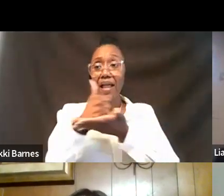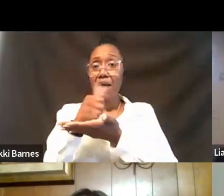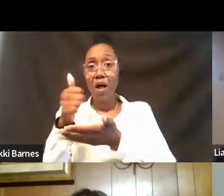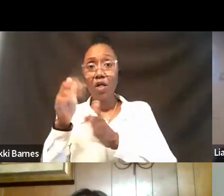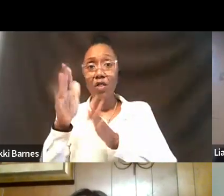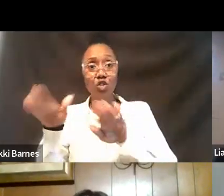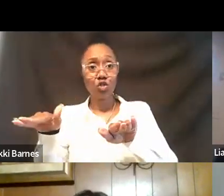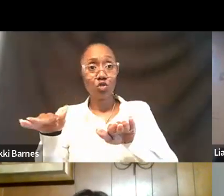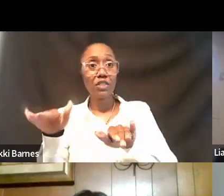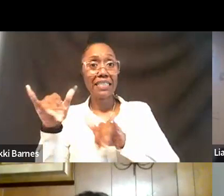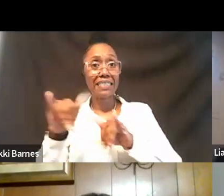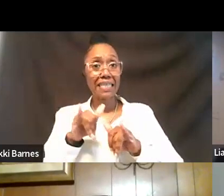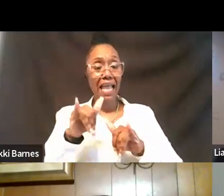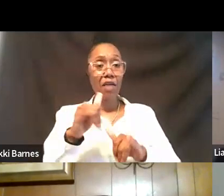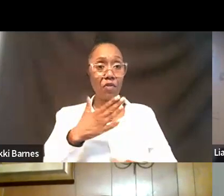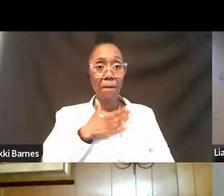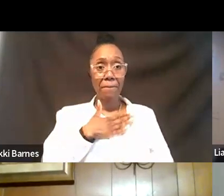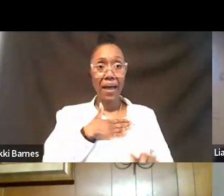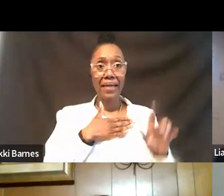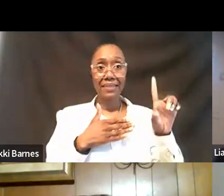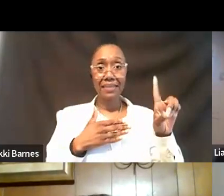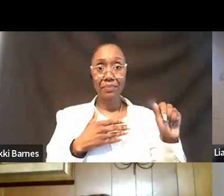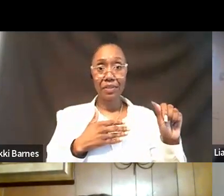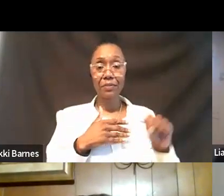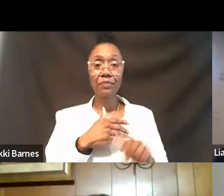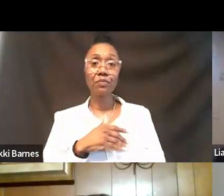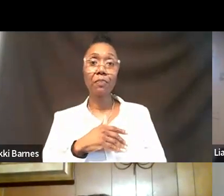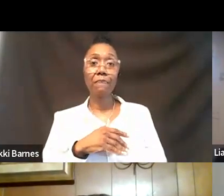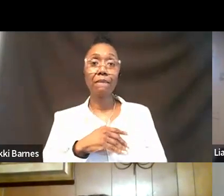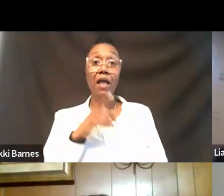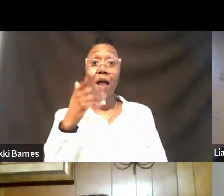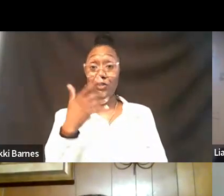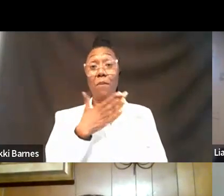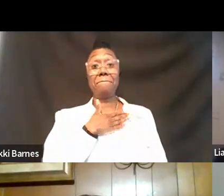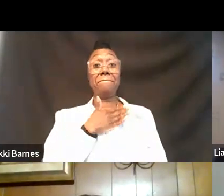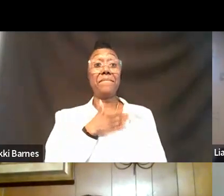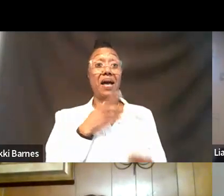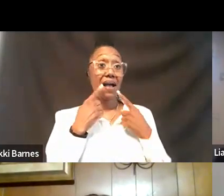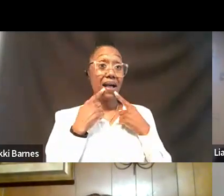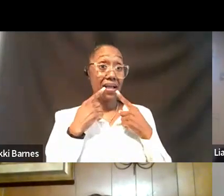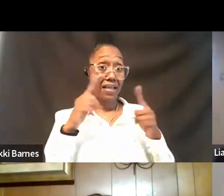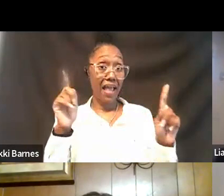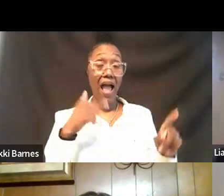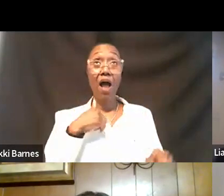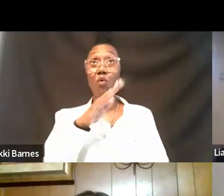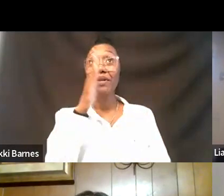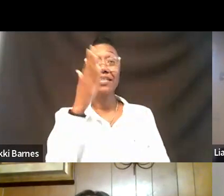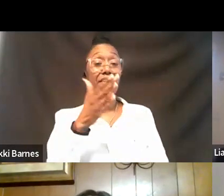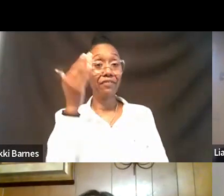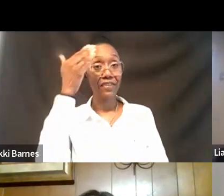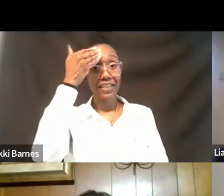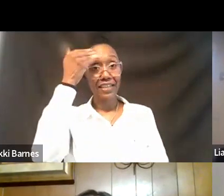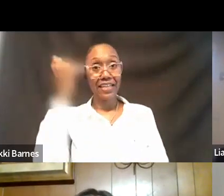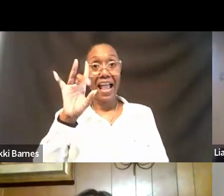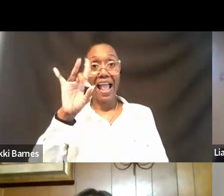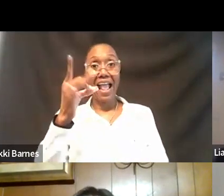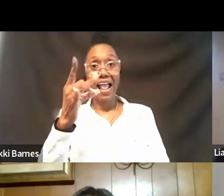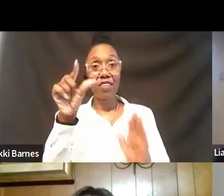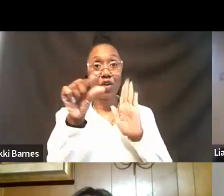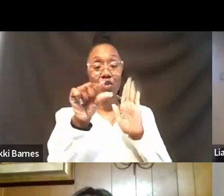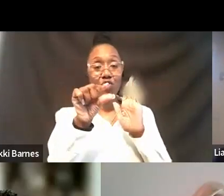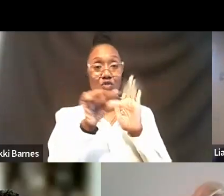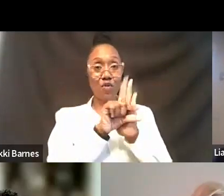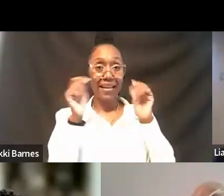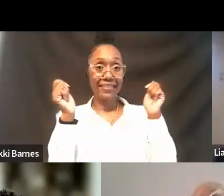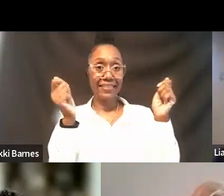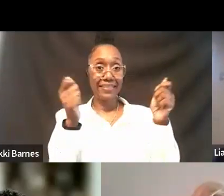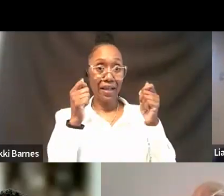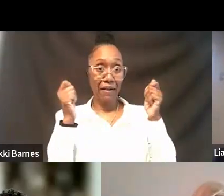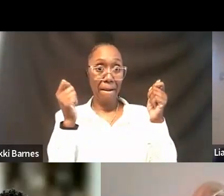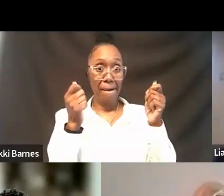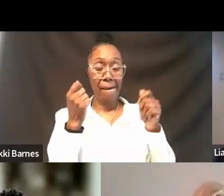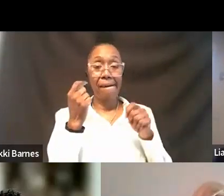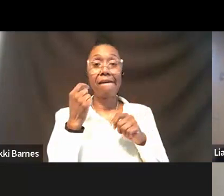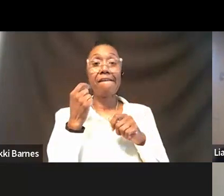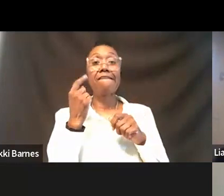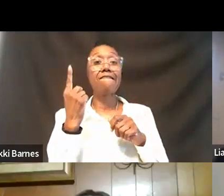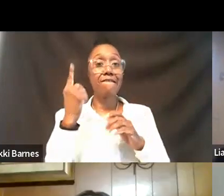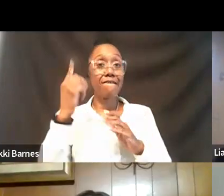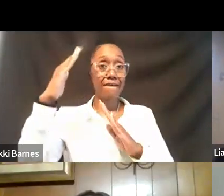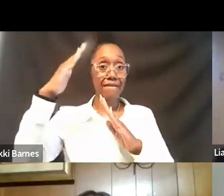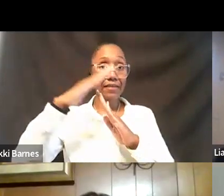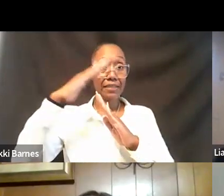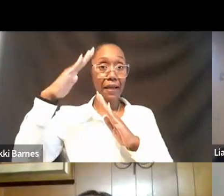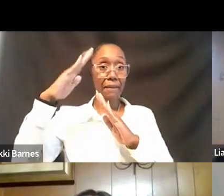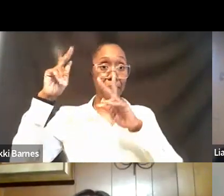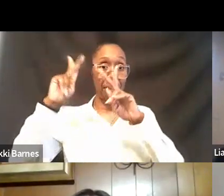With me, one of the big accounts that I had, I would never forget. It was a great ceremony and and one of the top people in, in my class.